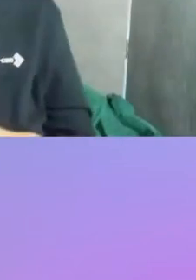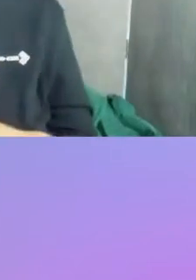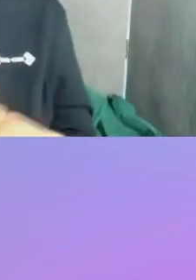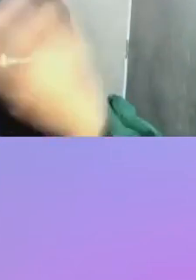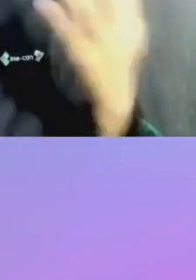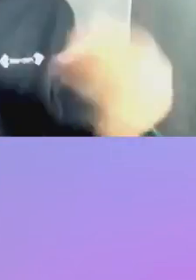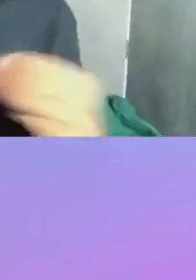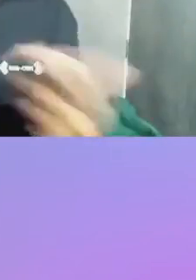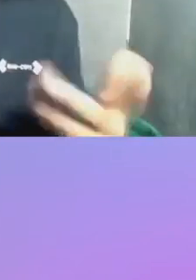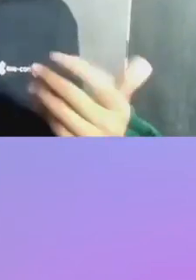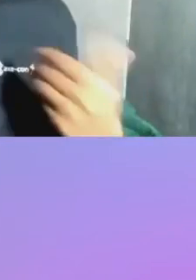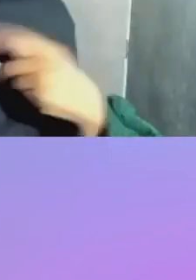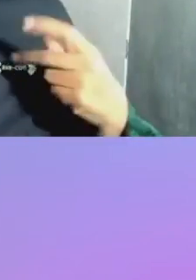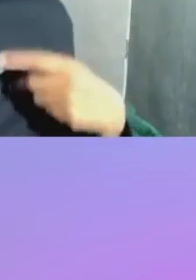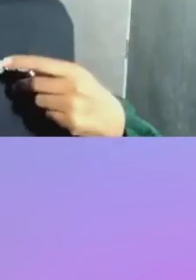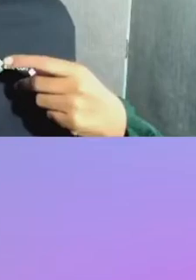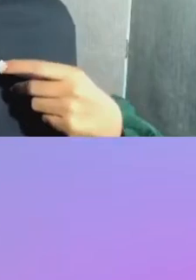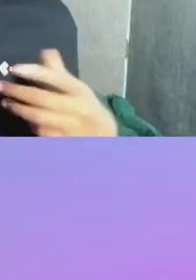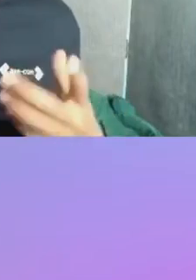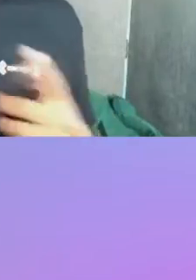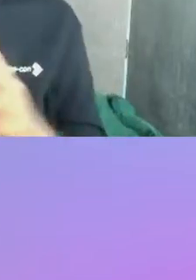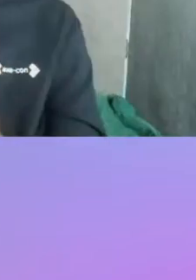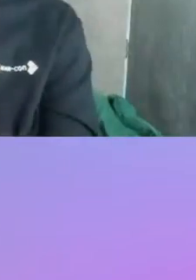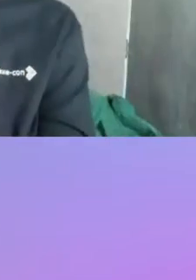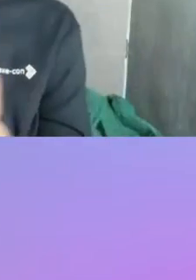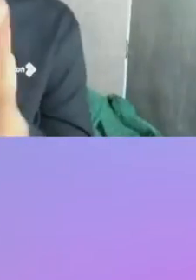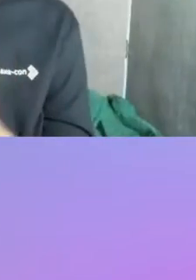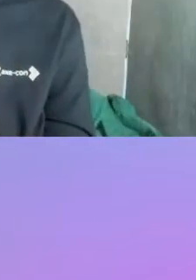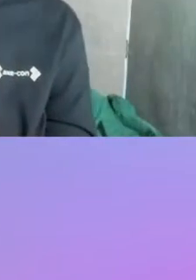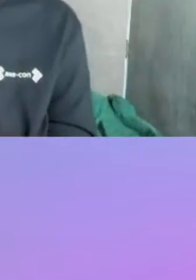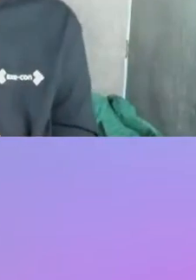over again, we kept hearing thank you for making this a